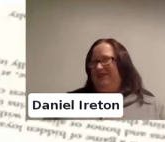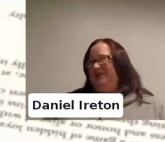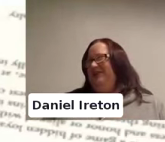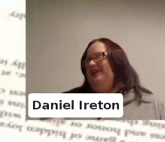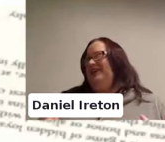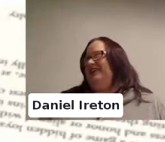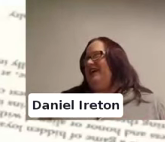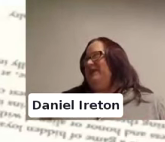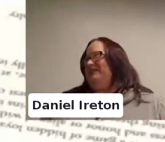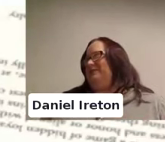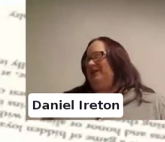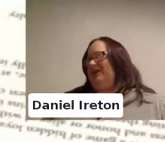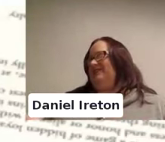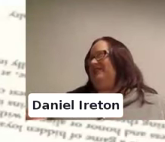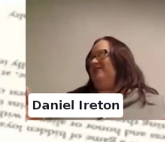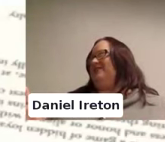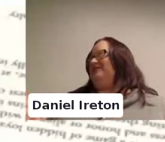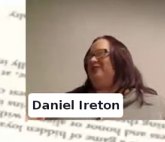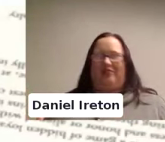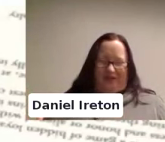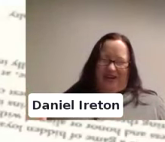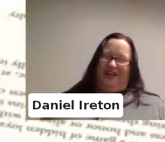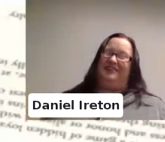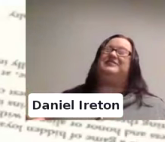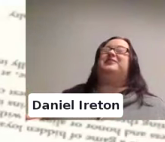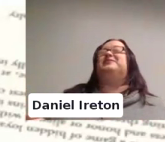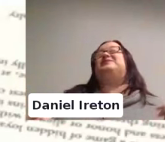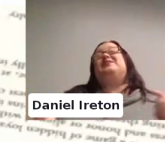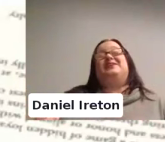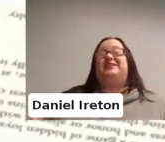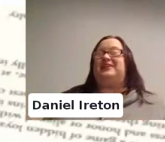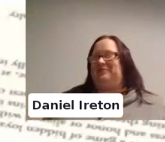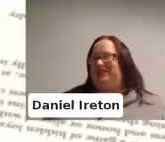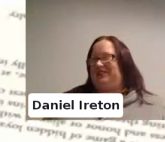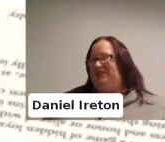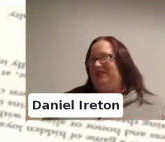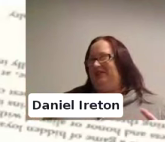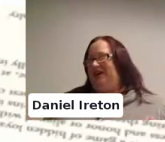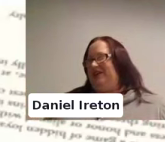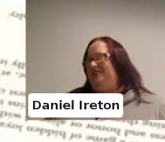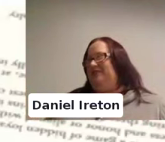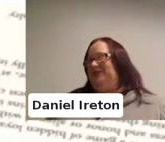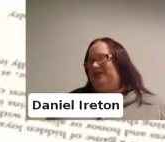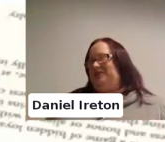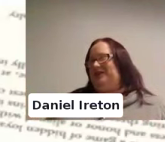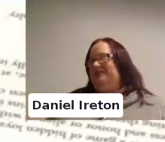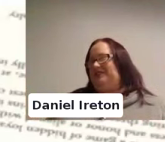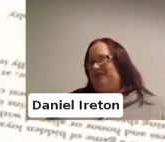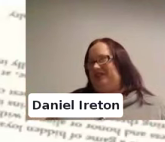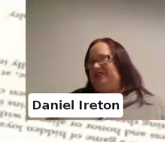Angie: Yeah.